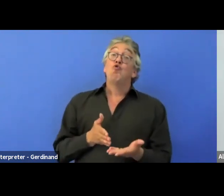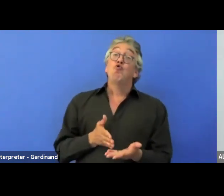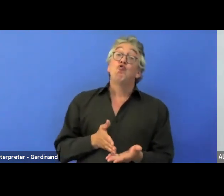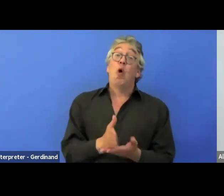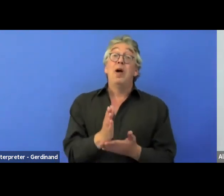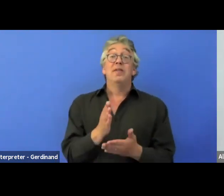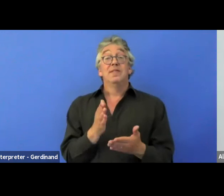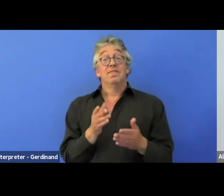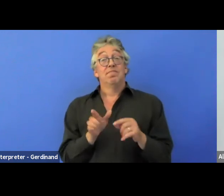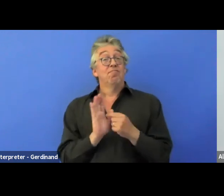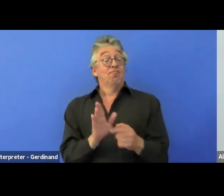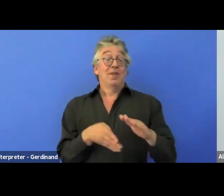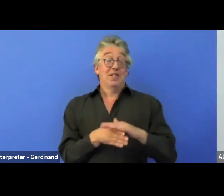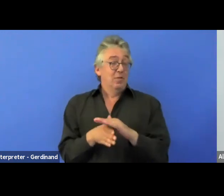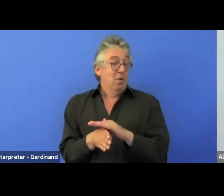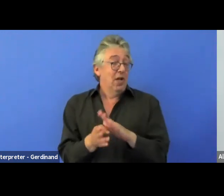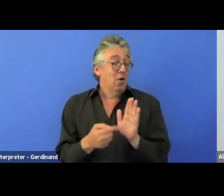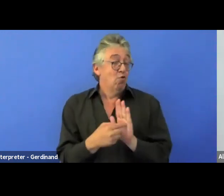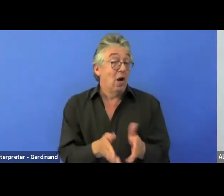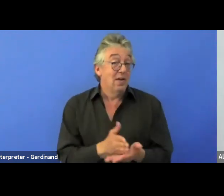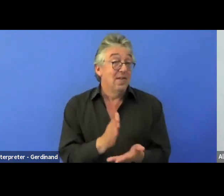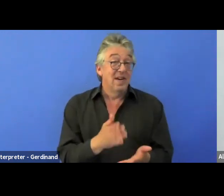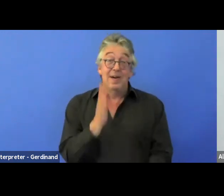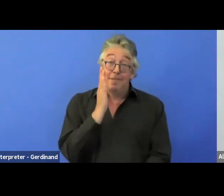it is actually implemented in practice.